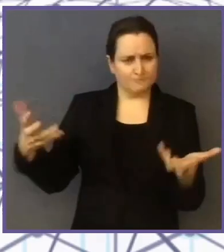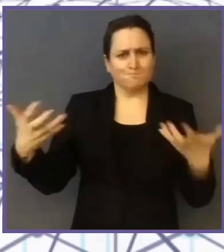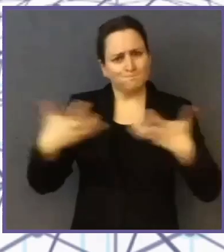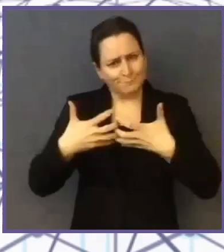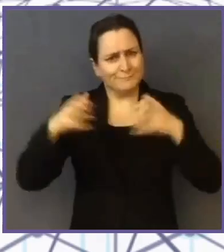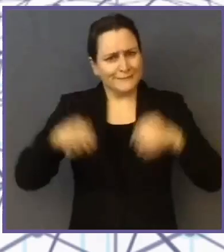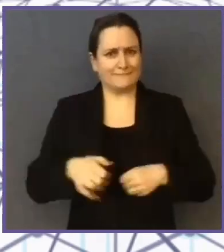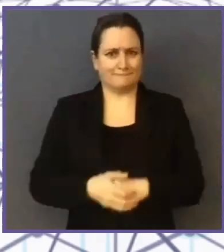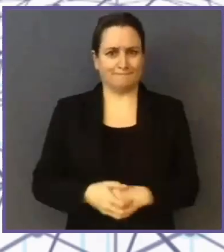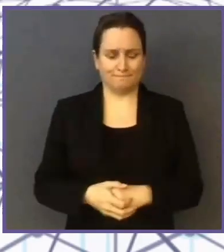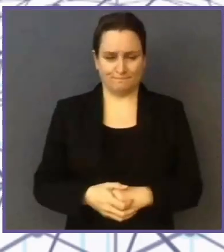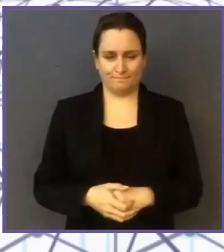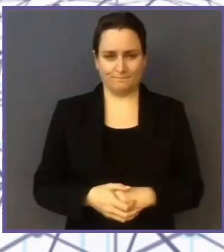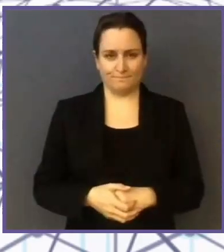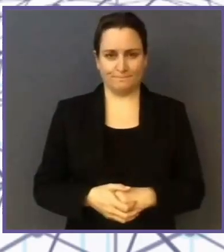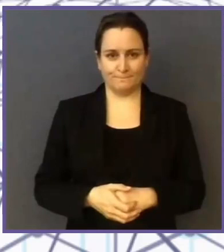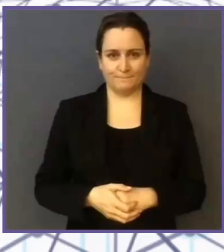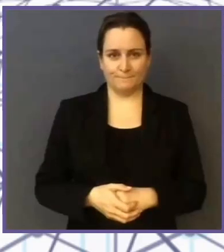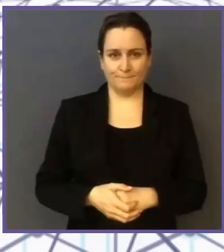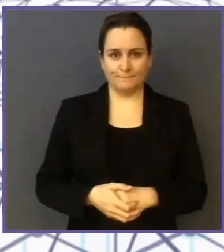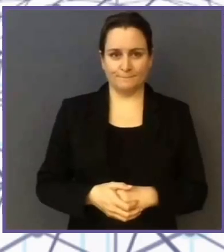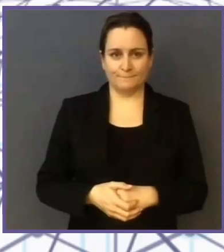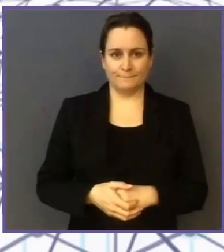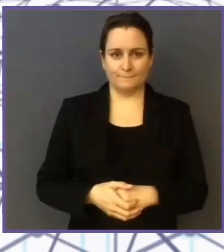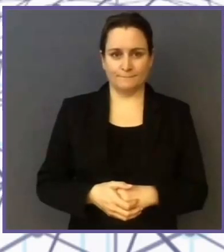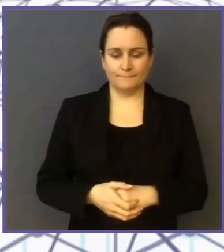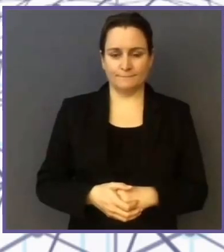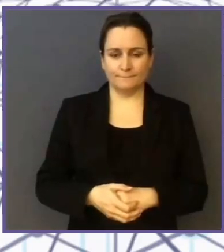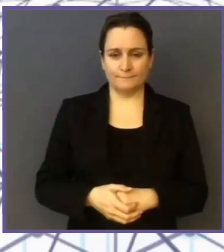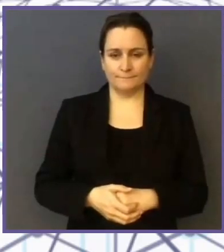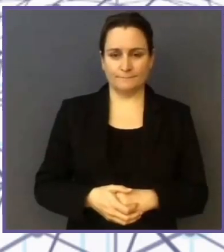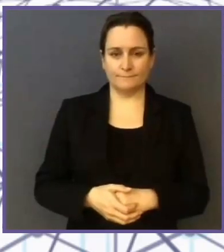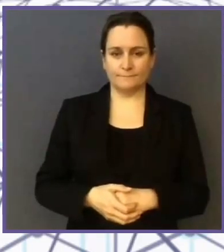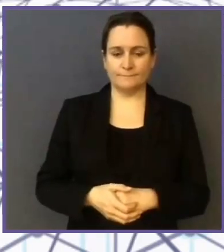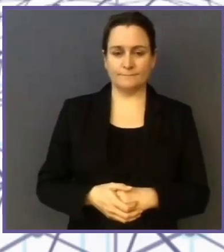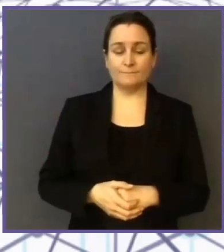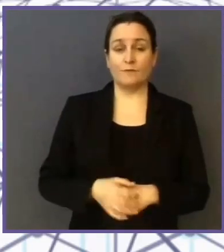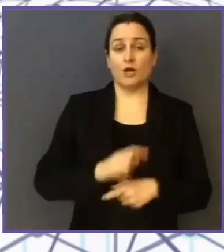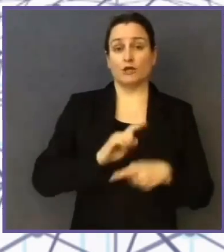So Amit, Gunga and Pratasthet, who I'll introduce shortly, they're going to focus on this work